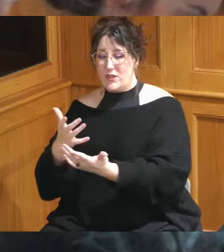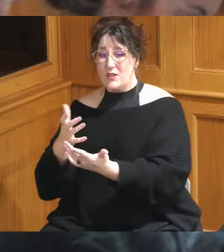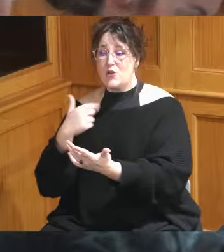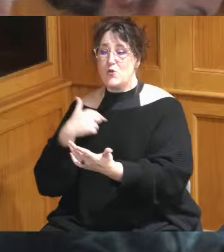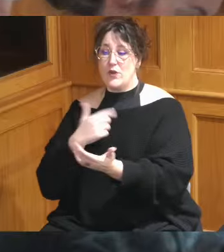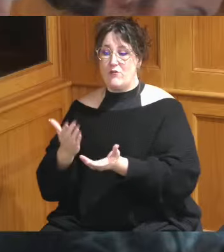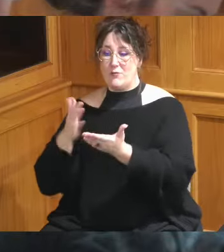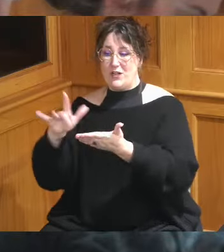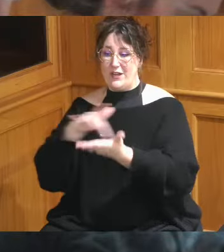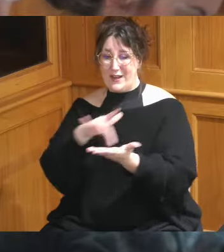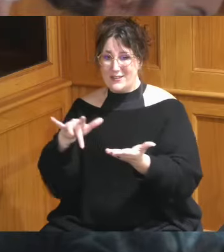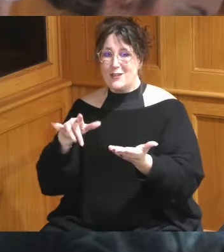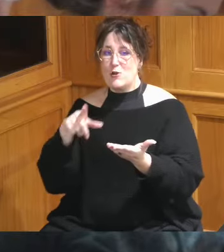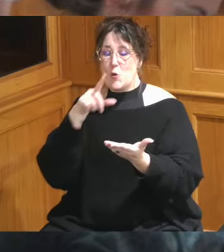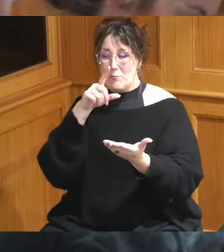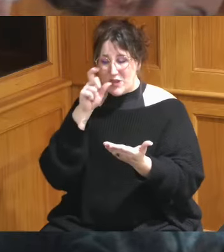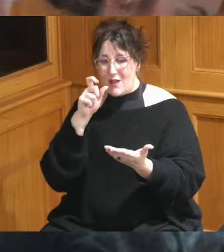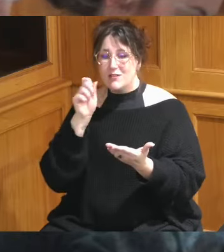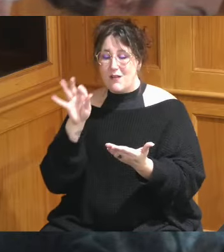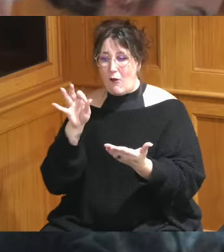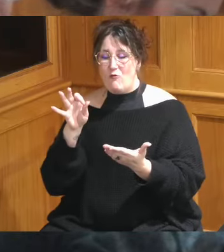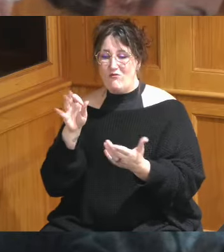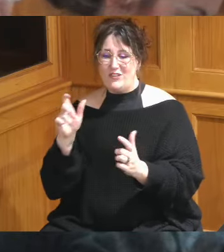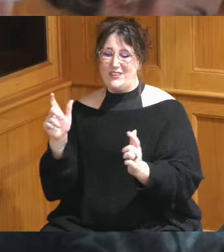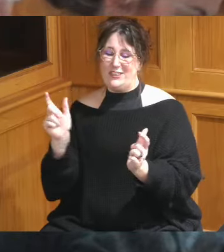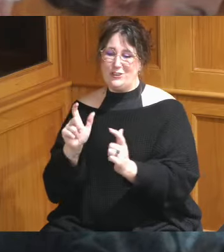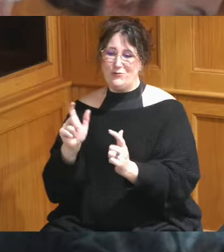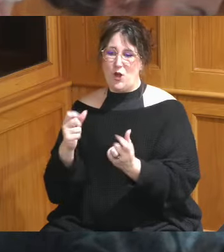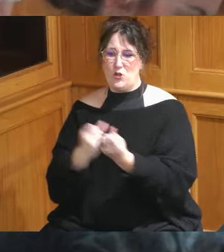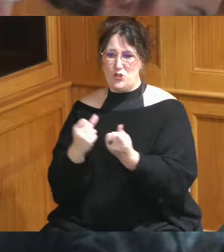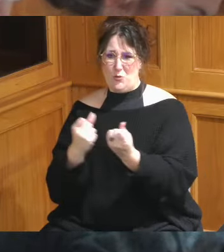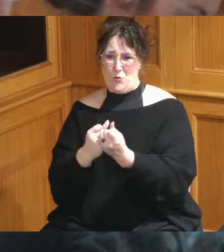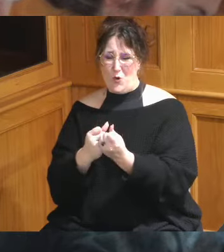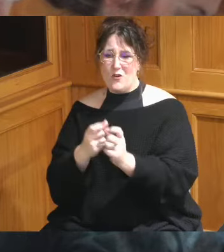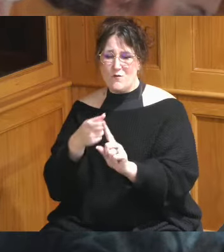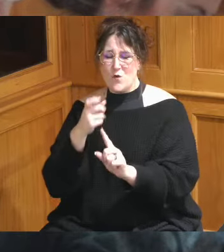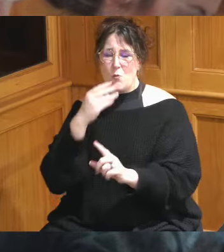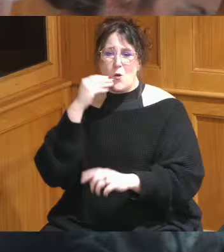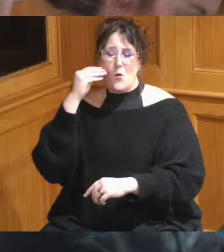this project due to the low level of homeowner support as I said 54% at the beginning and just